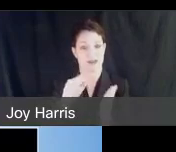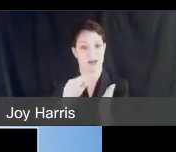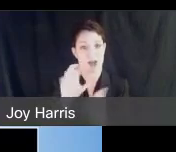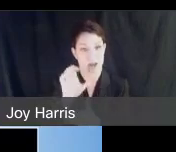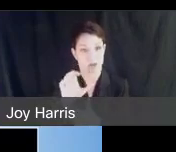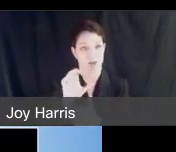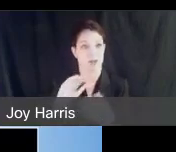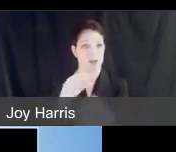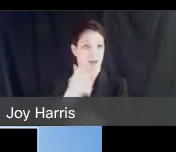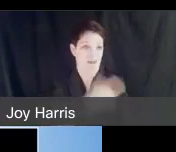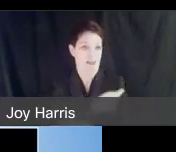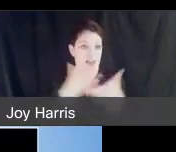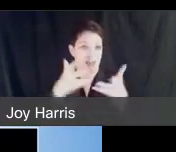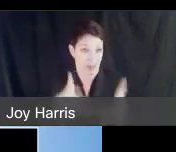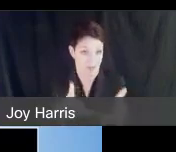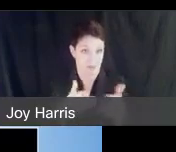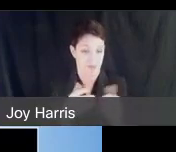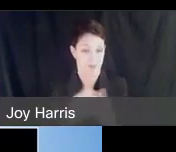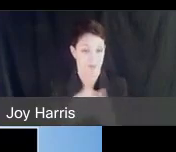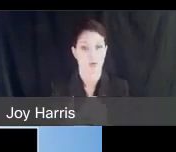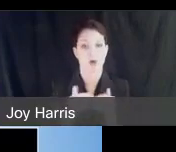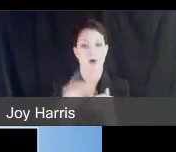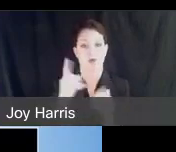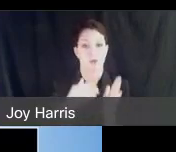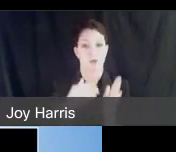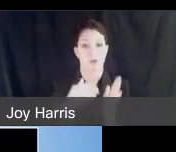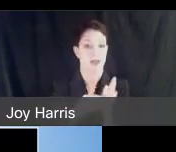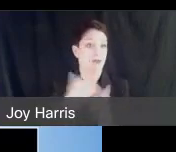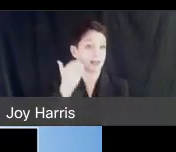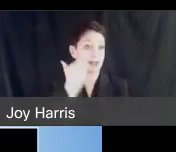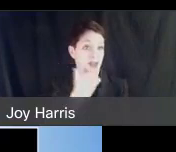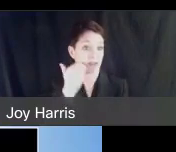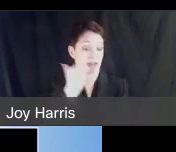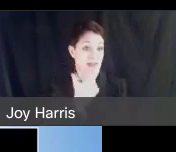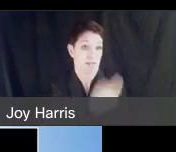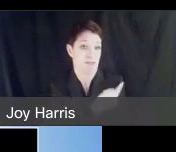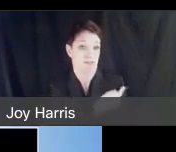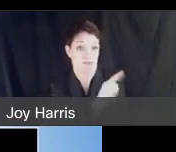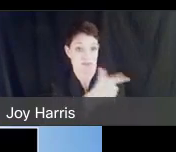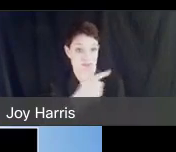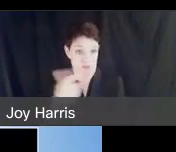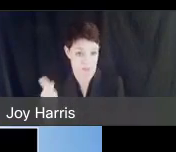We are giving over a thousand doses a day at this point and so we're continuing on